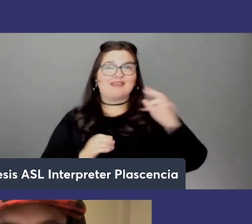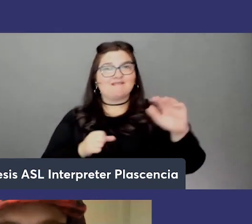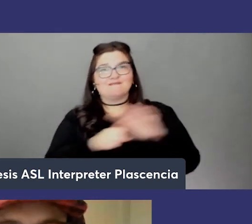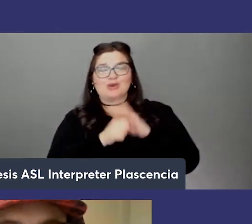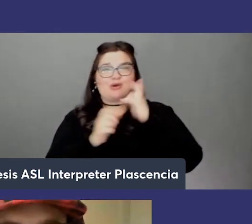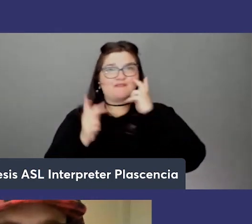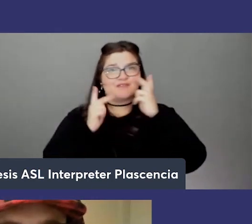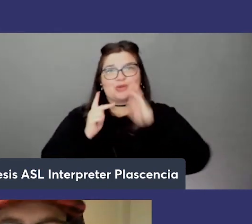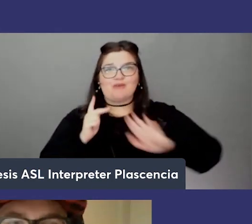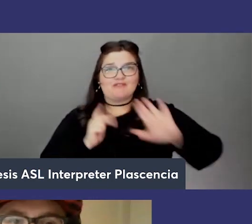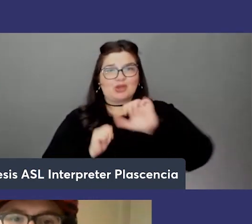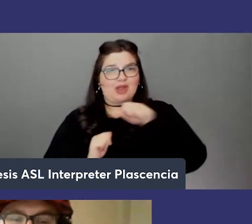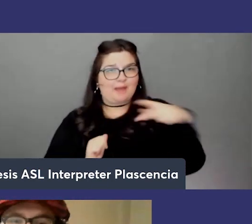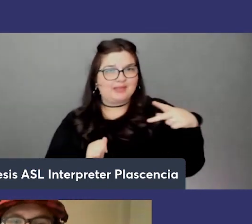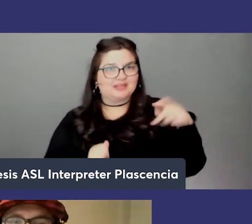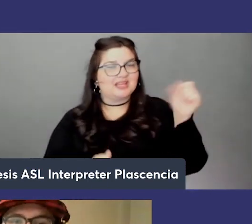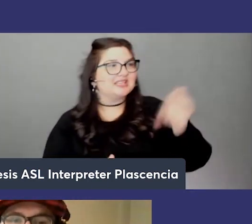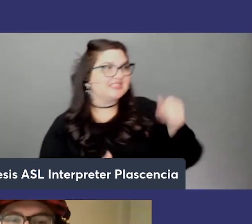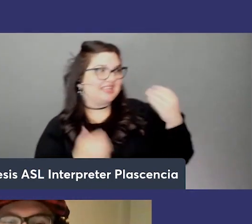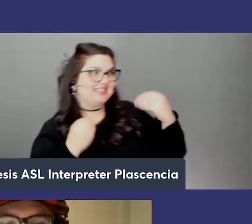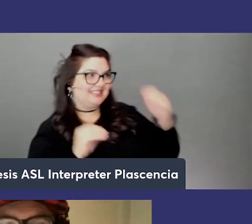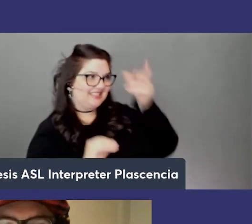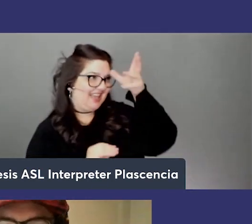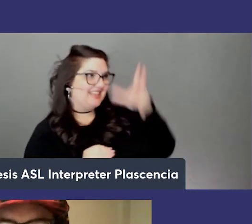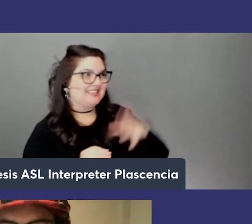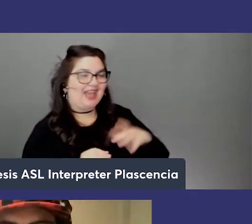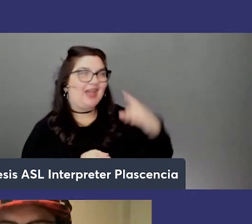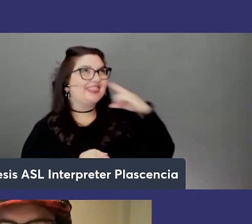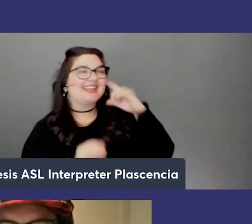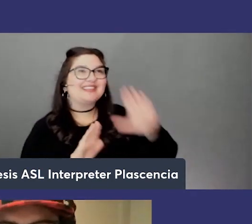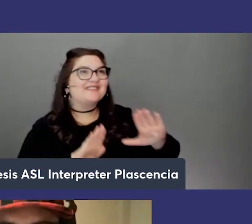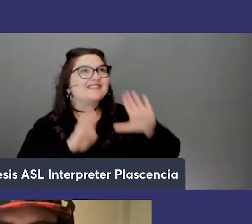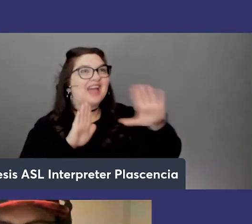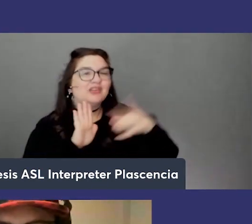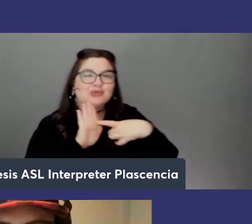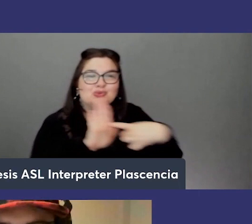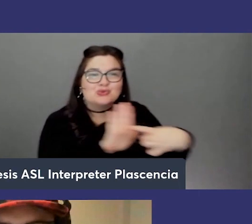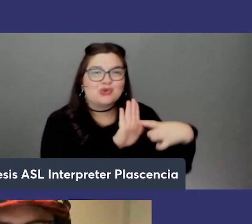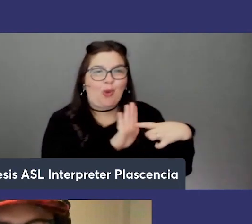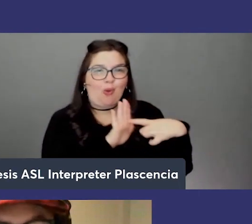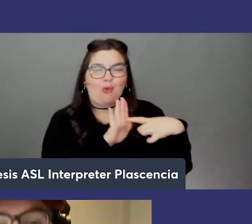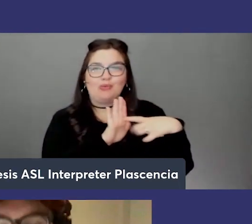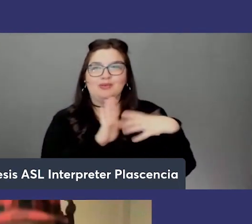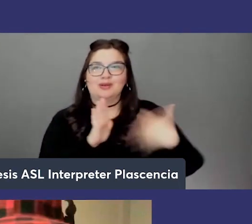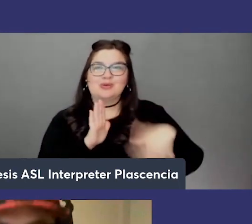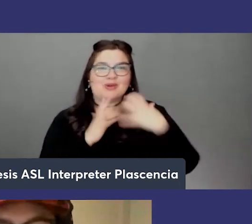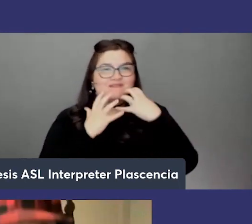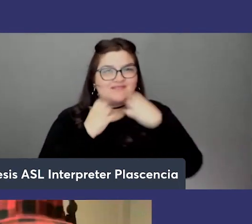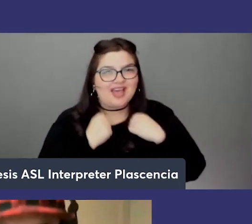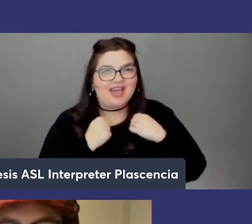I love it. As a sales guy, I think that's fantastic, because you're showing your value to the customer upfront.